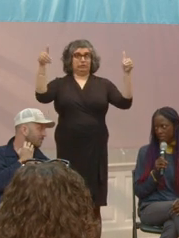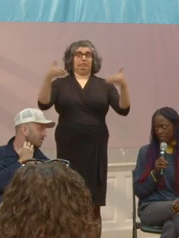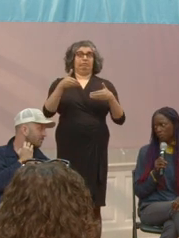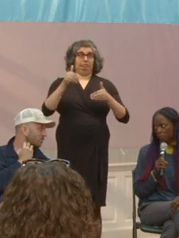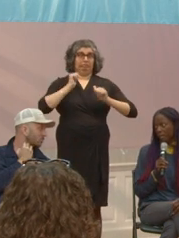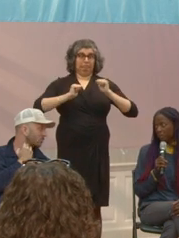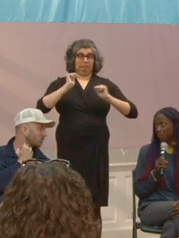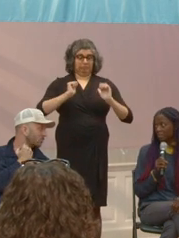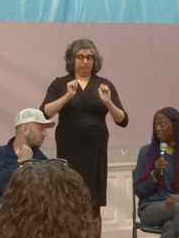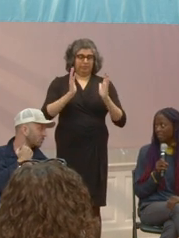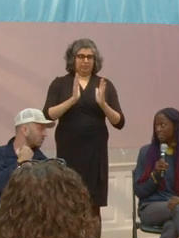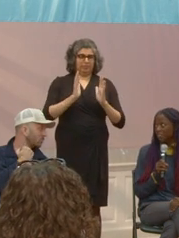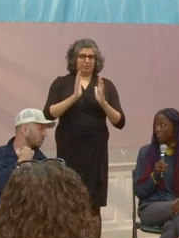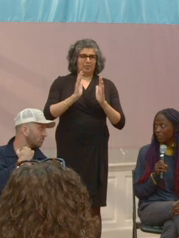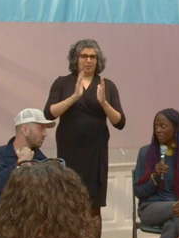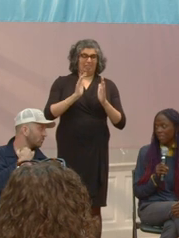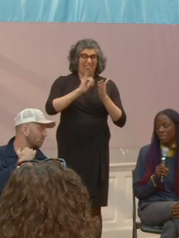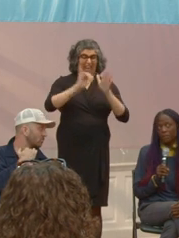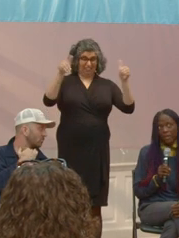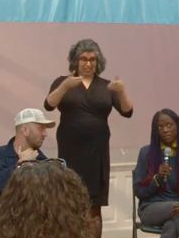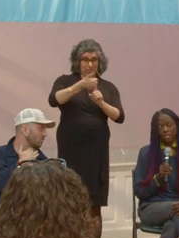space, like really, how far does that invitation go? And this